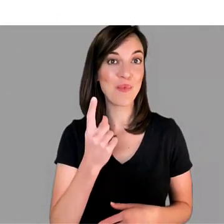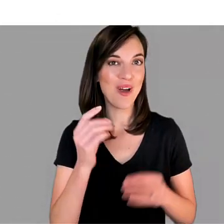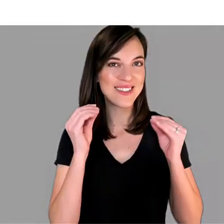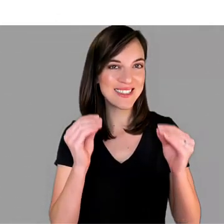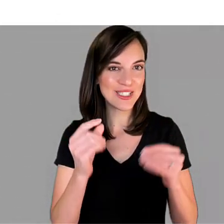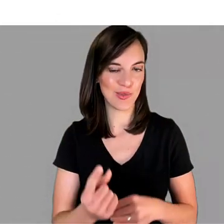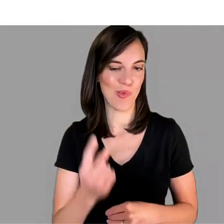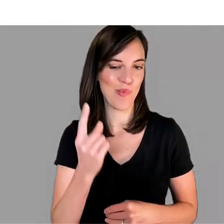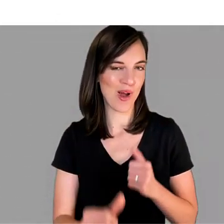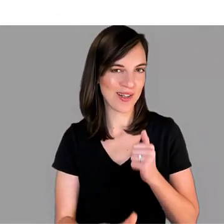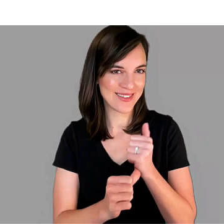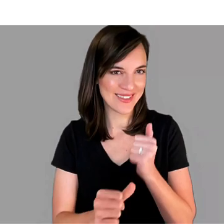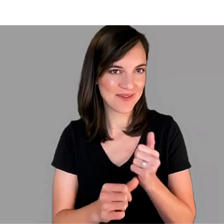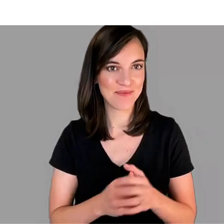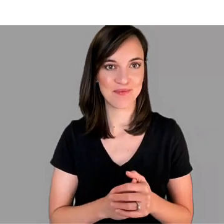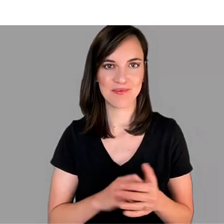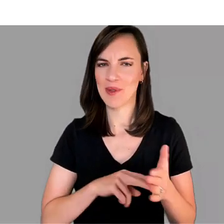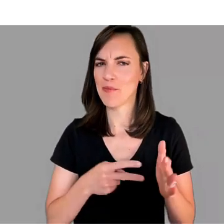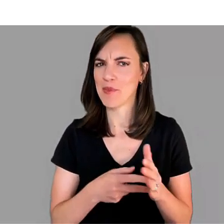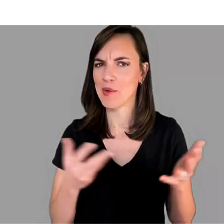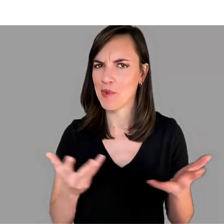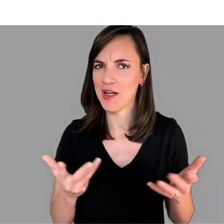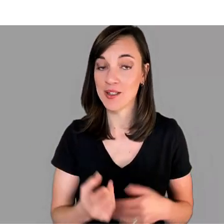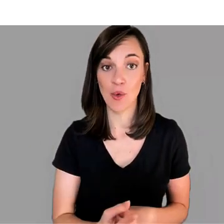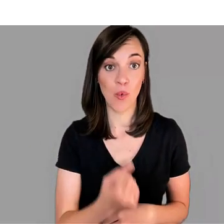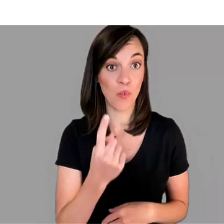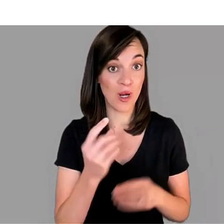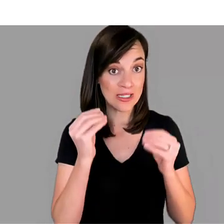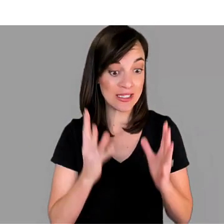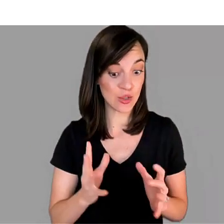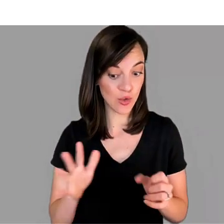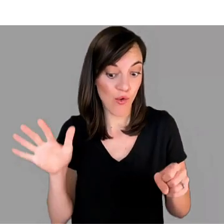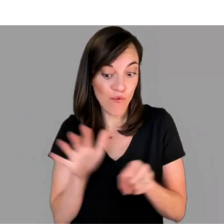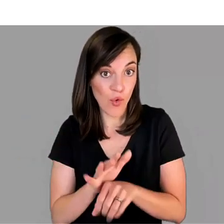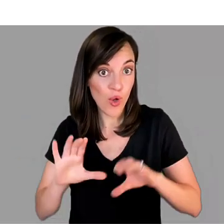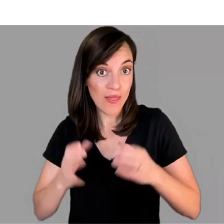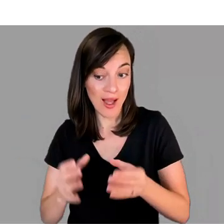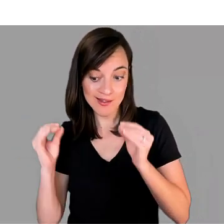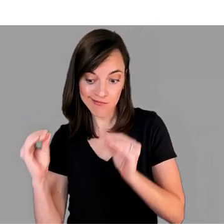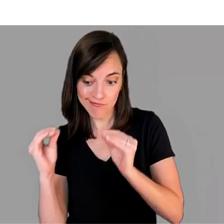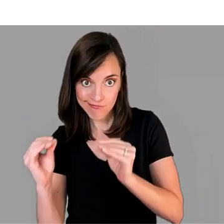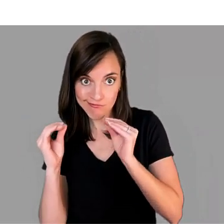One teach/one assist. One teacher presents the lesson, while one teacher assists students,